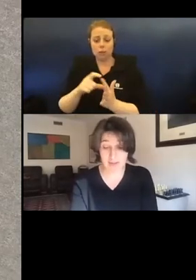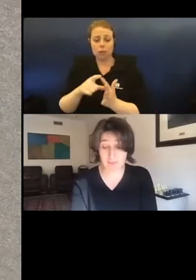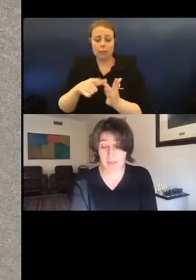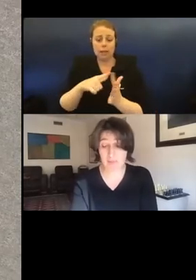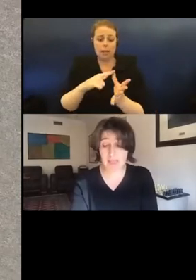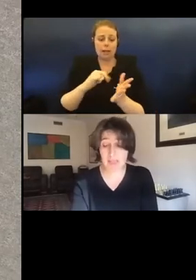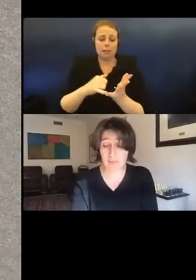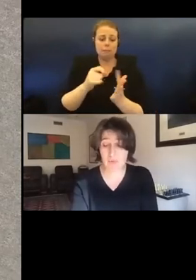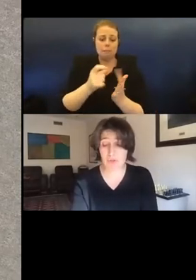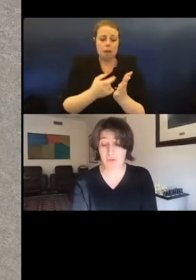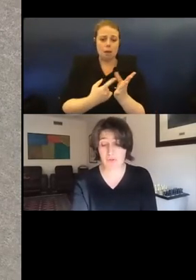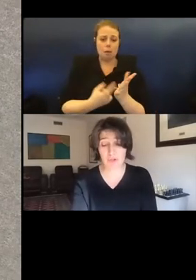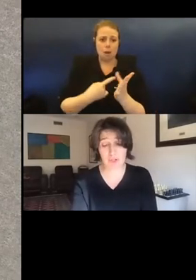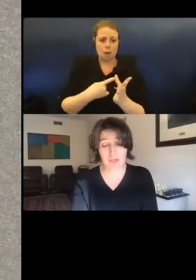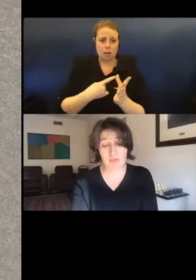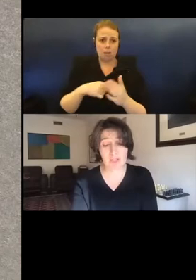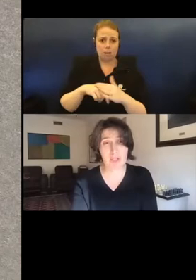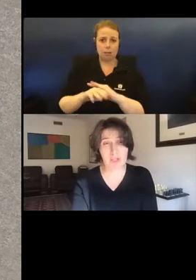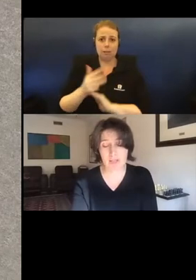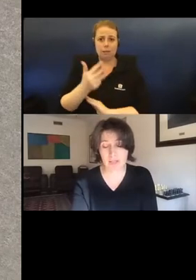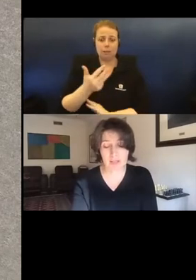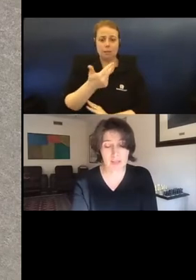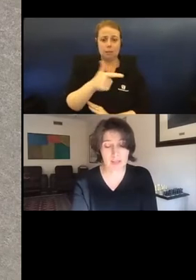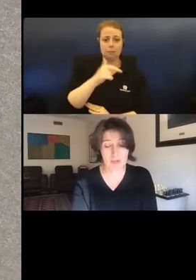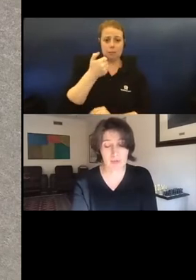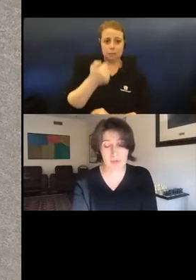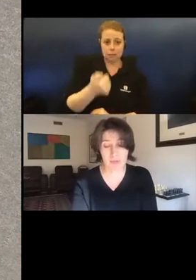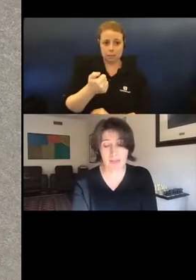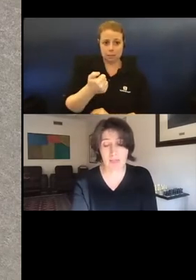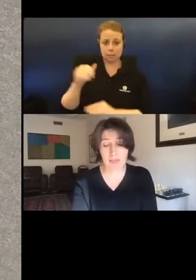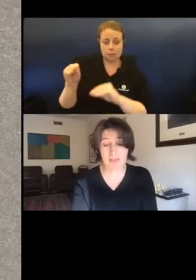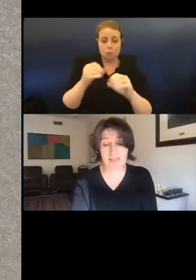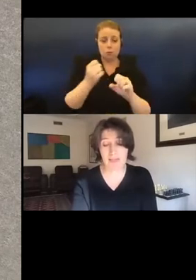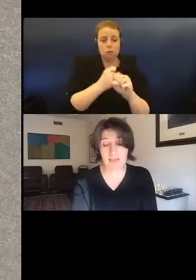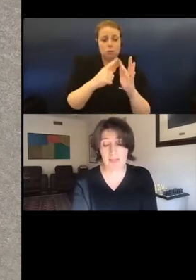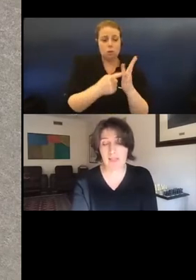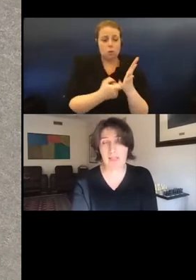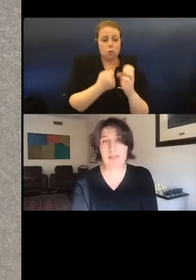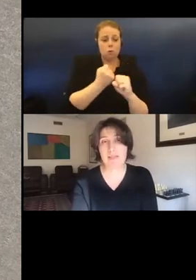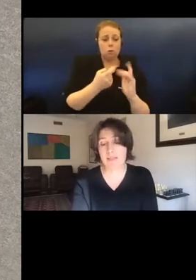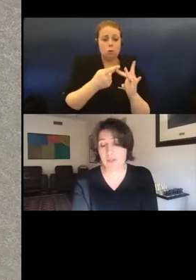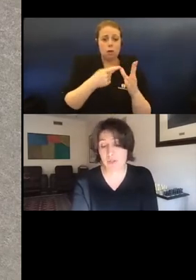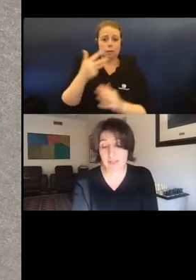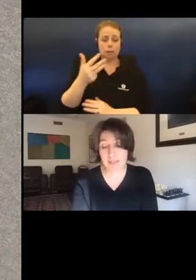and i became a georgian refugee in russia in 1992 in a modern settler in this indigenous land